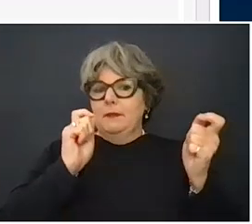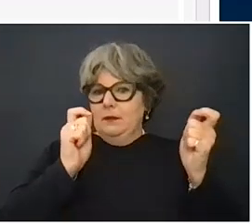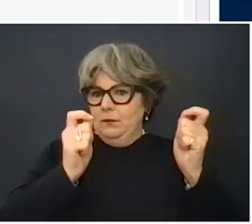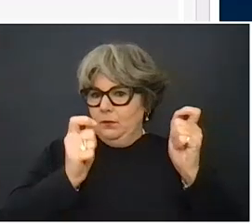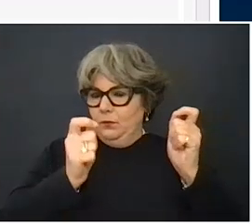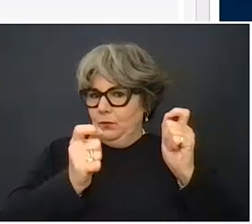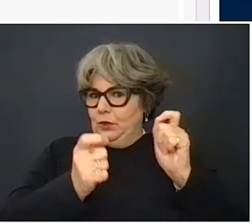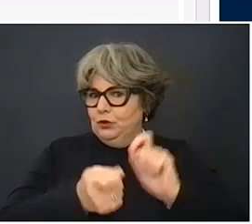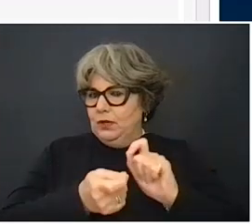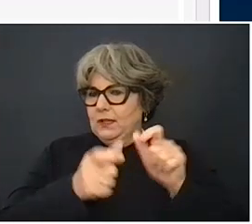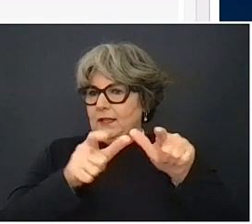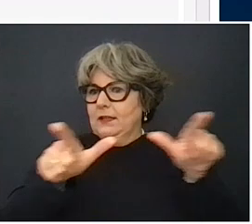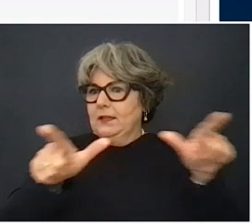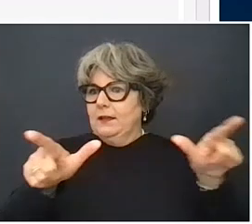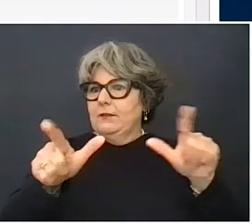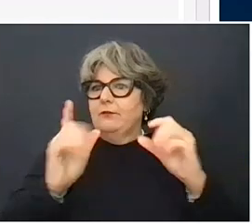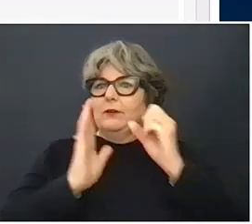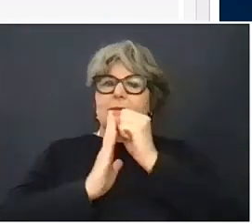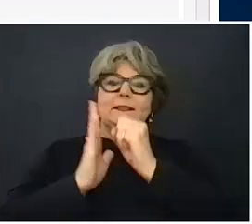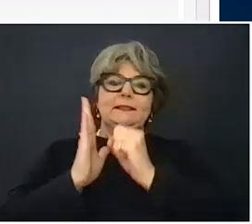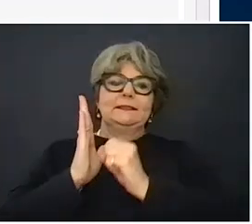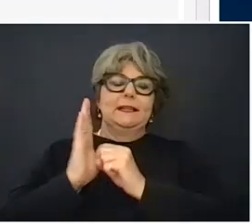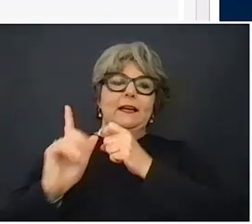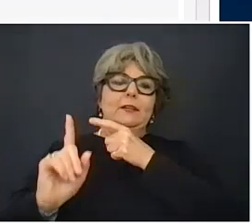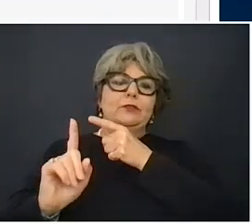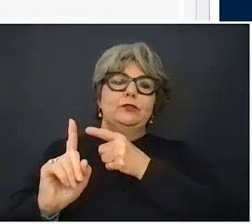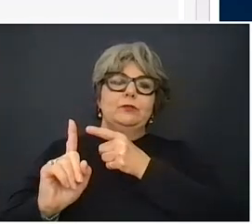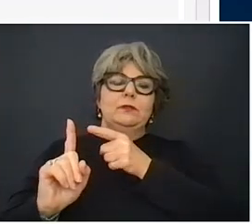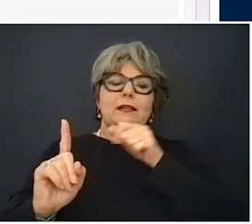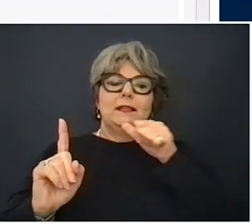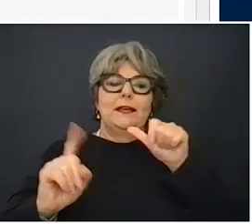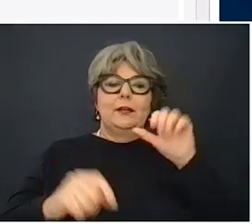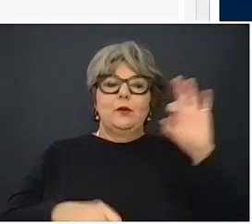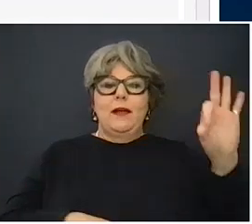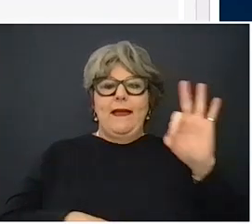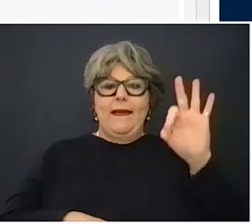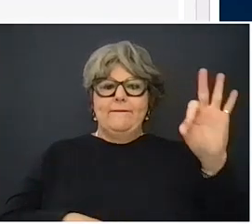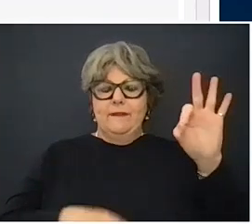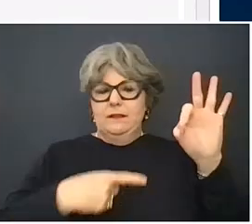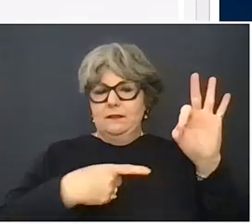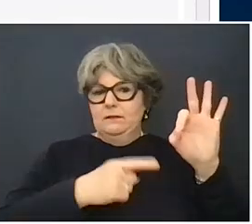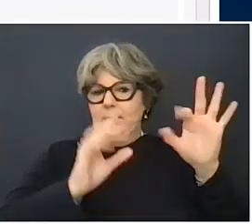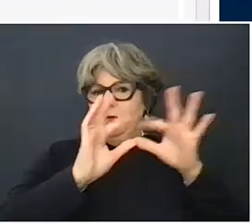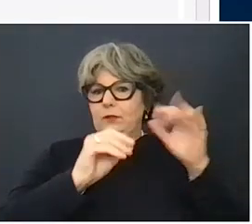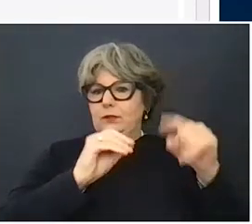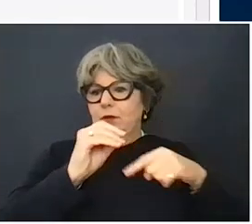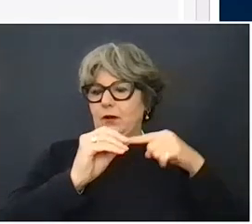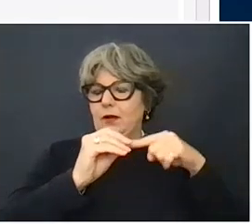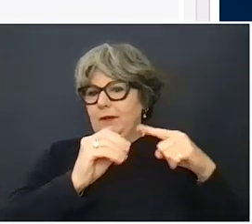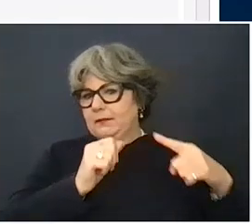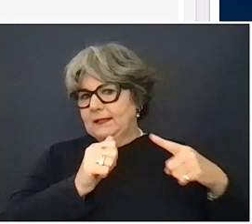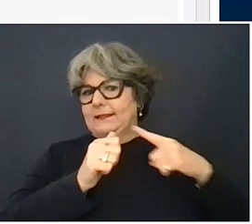statute here in (f) where we talk about initial arbitration requirements.